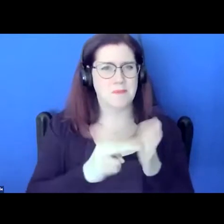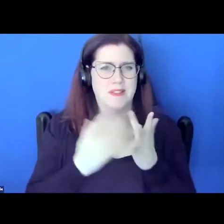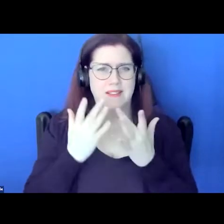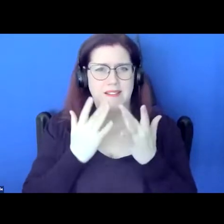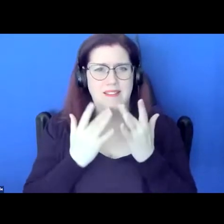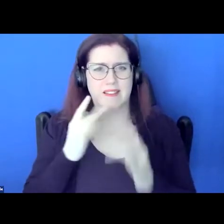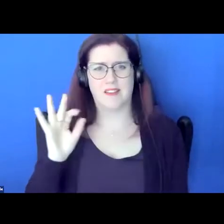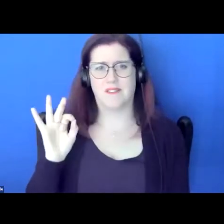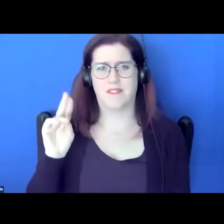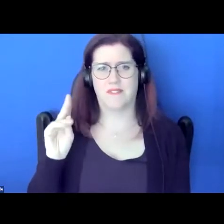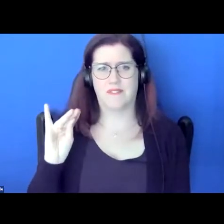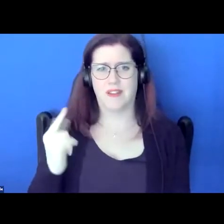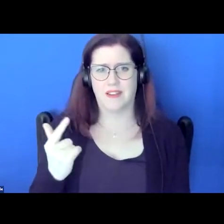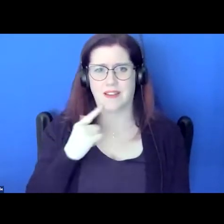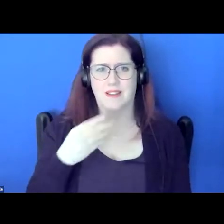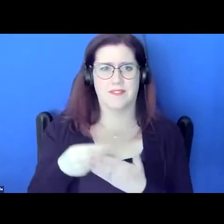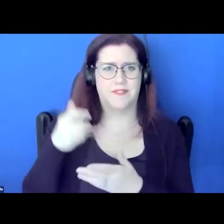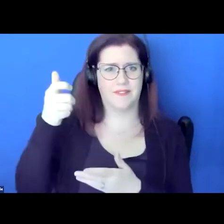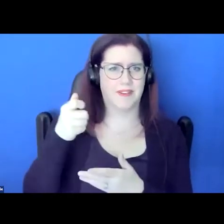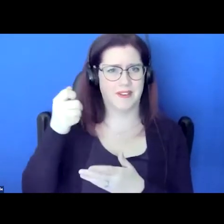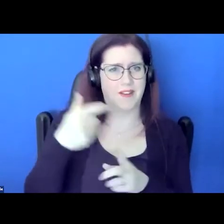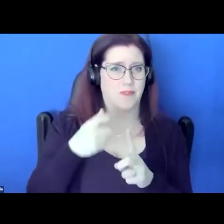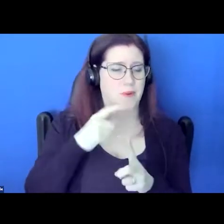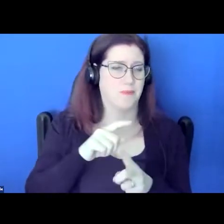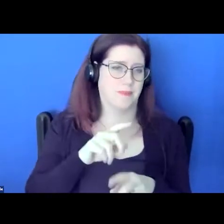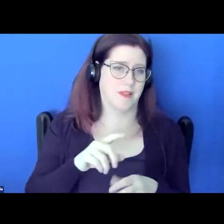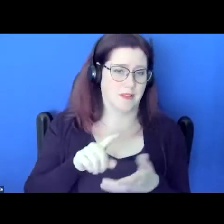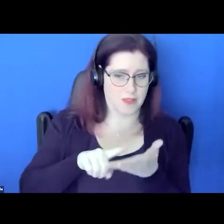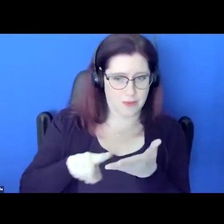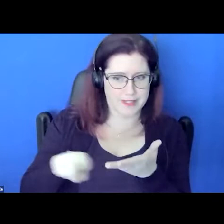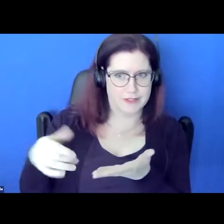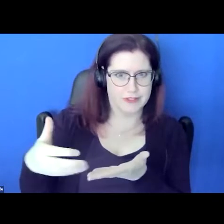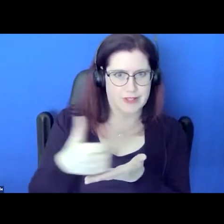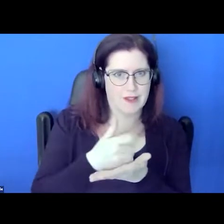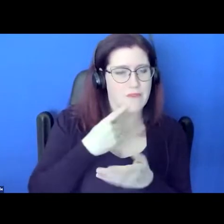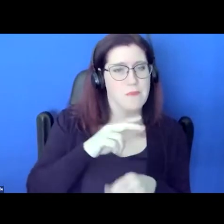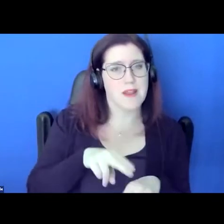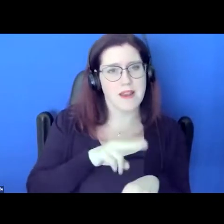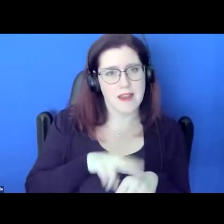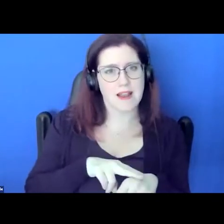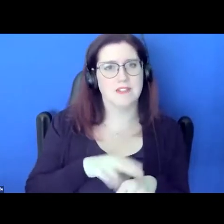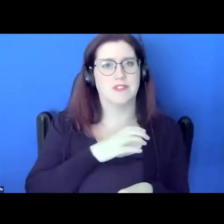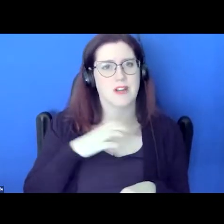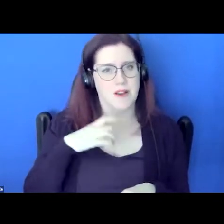according to the Federal Data Collection Research by the National Congress of American Indians.